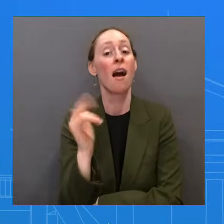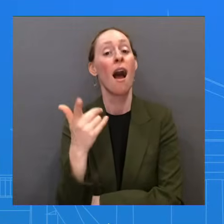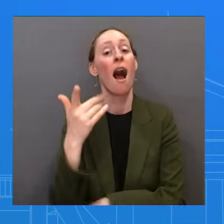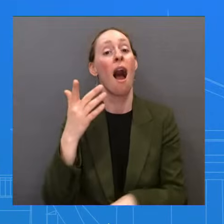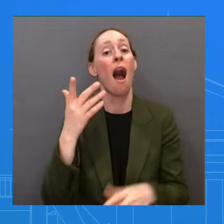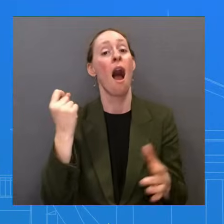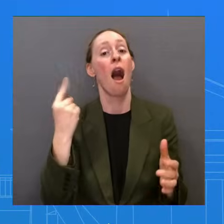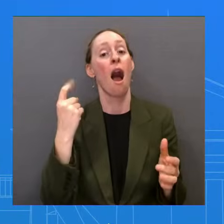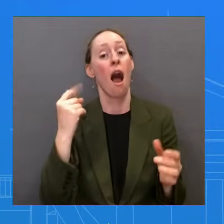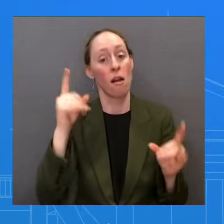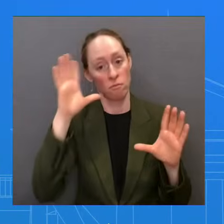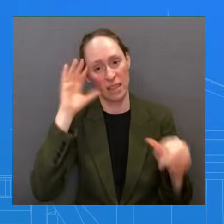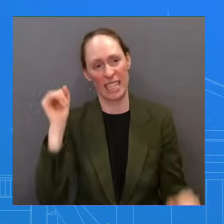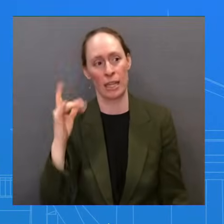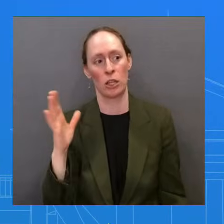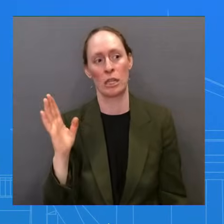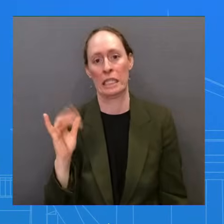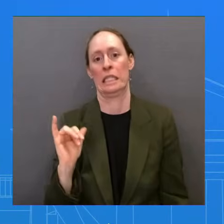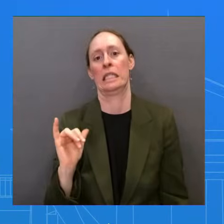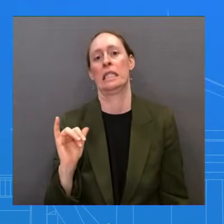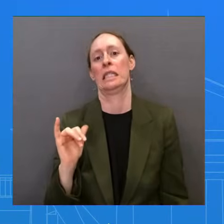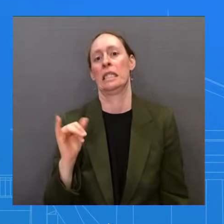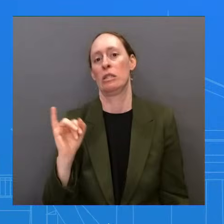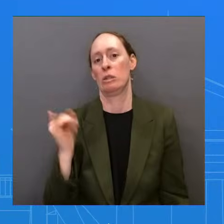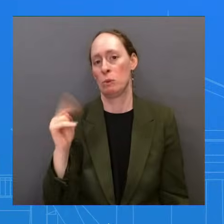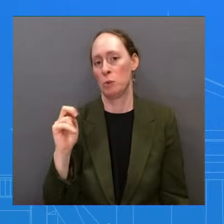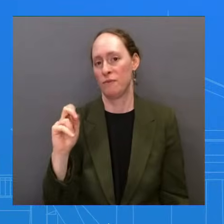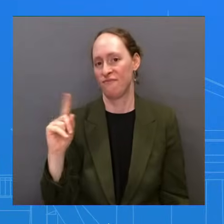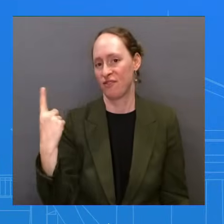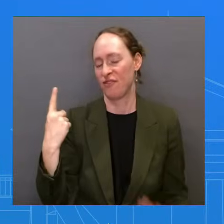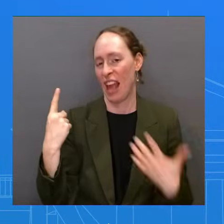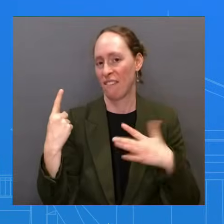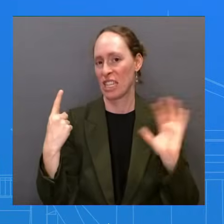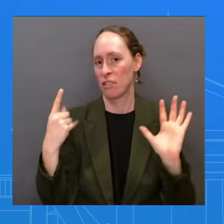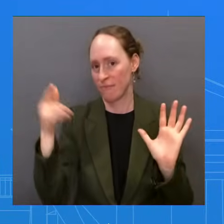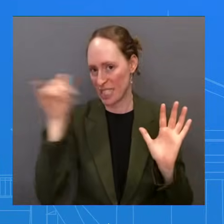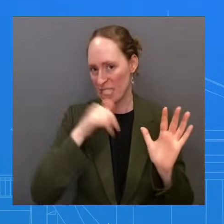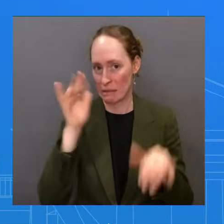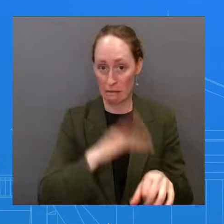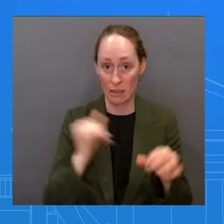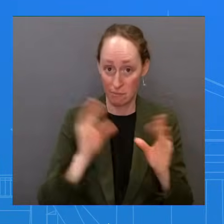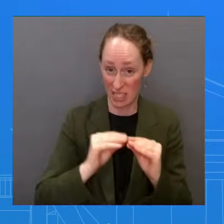Ms. Jean-Pierre: So I don't have a -- a date on when he decided or time -- specific time on the timeline